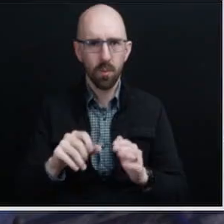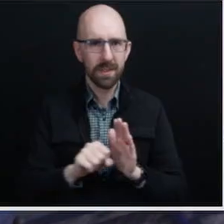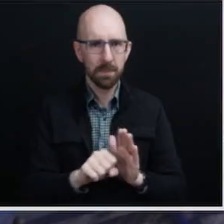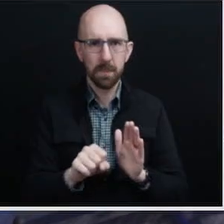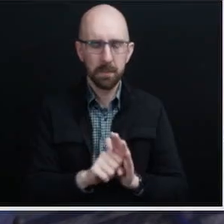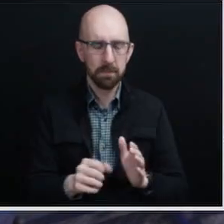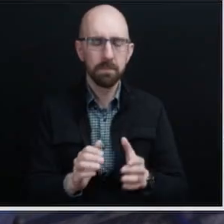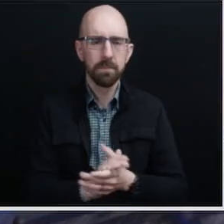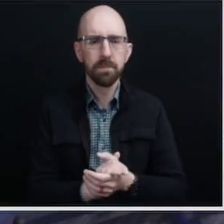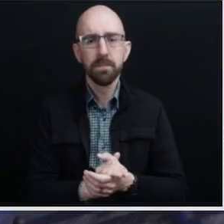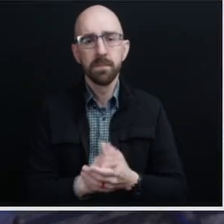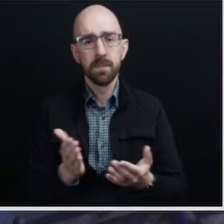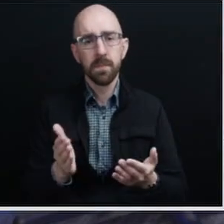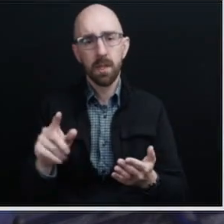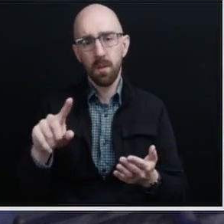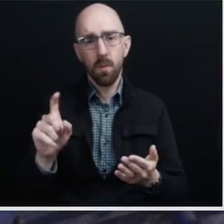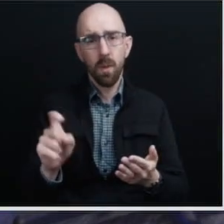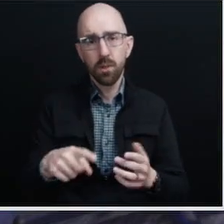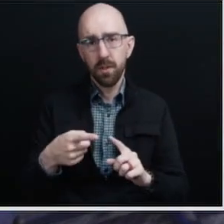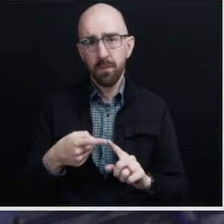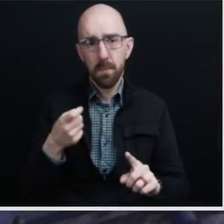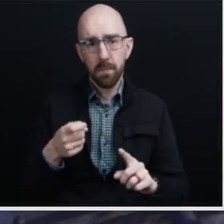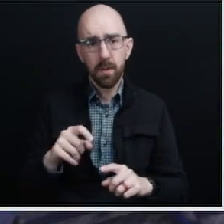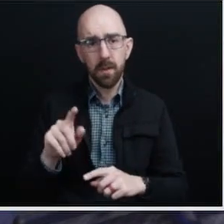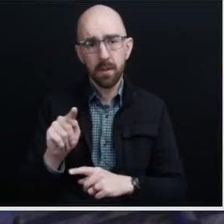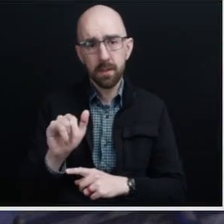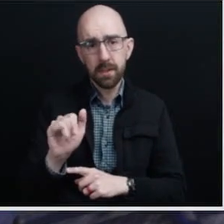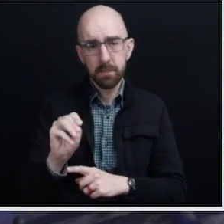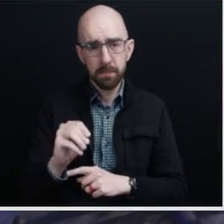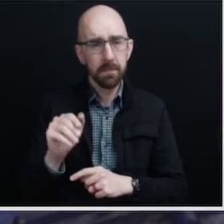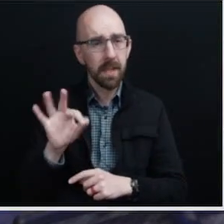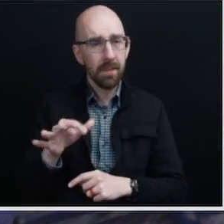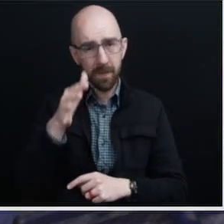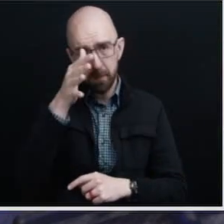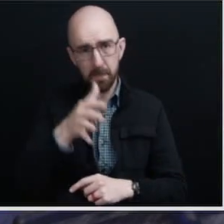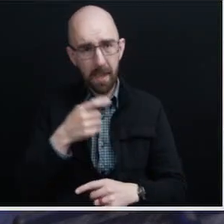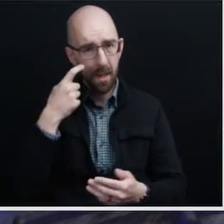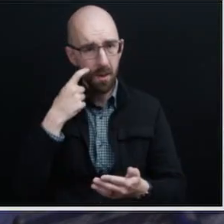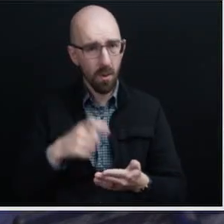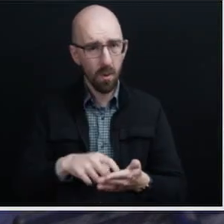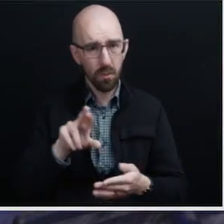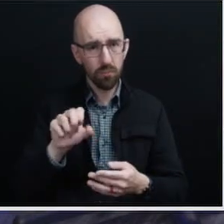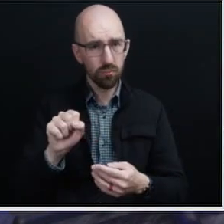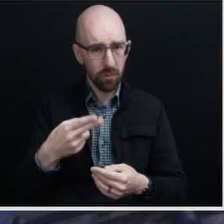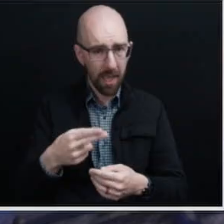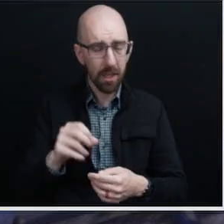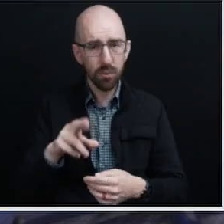Uh question from Tim. If men notice a rash or skin change on their breast that won't go away,